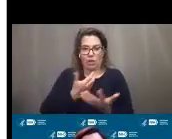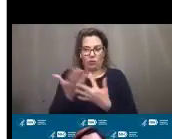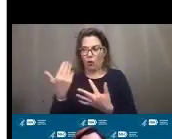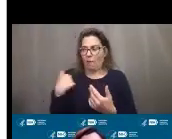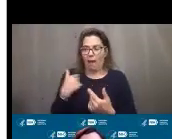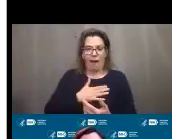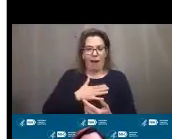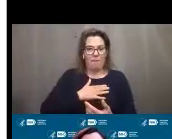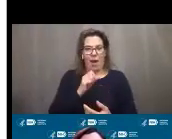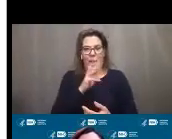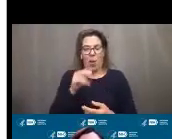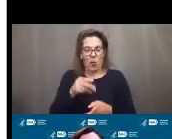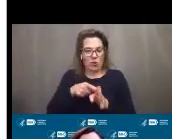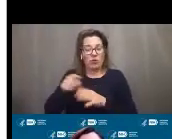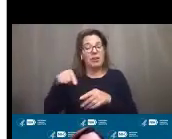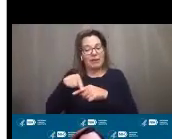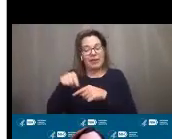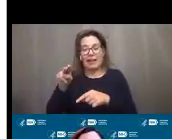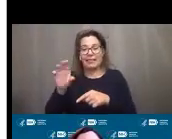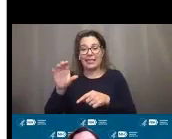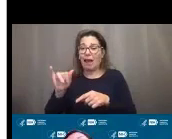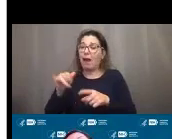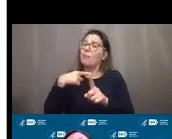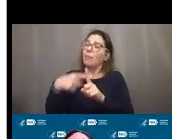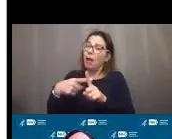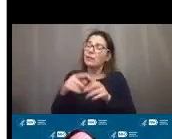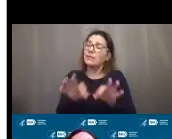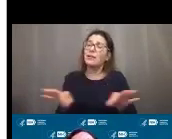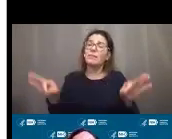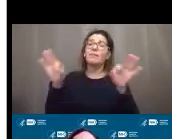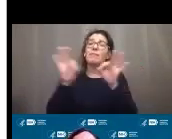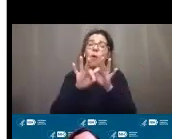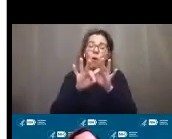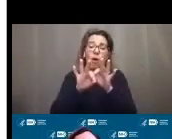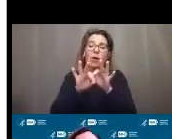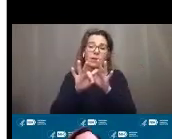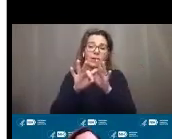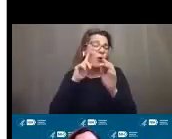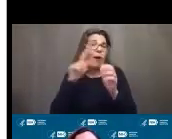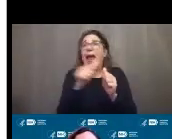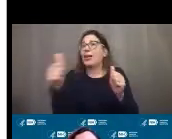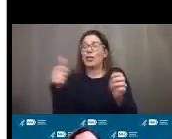for example, for understanding basic cancer biology processes.